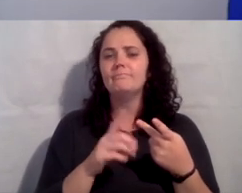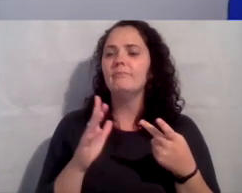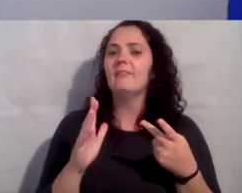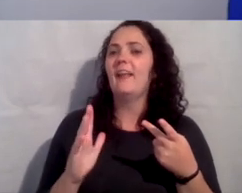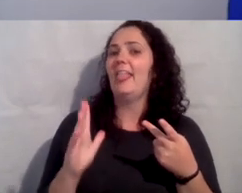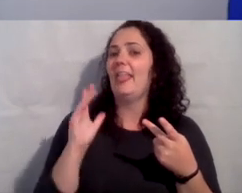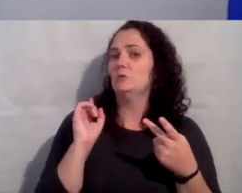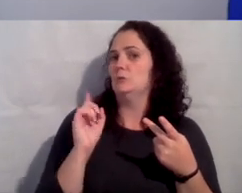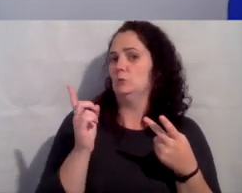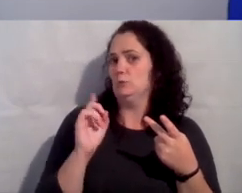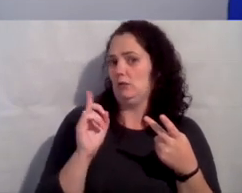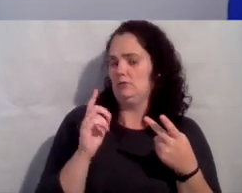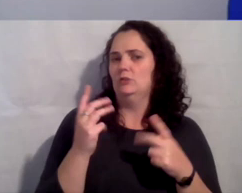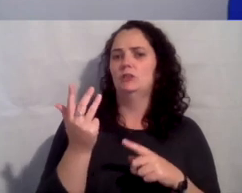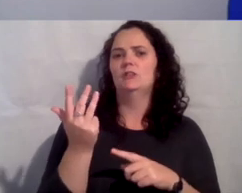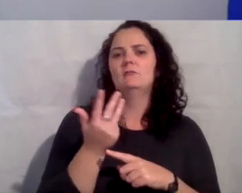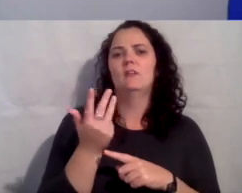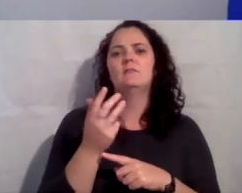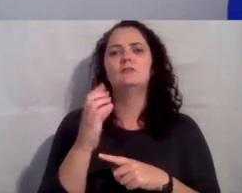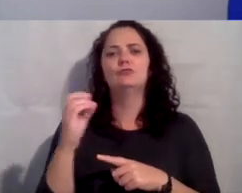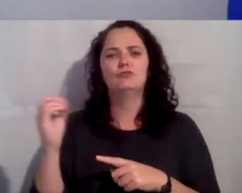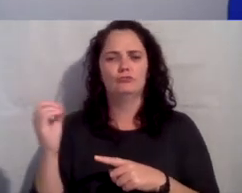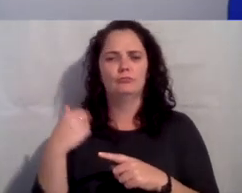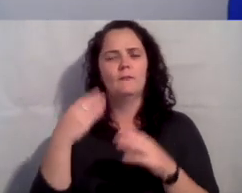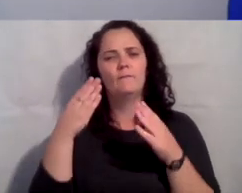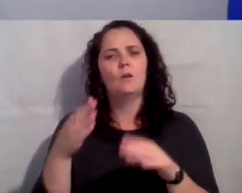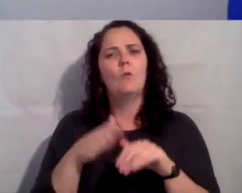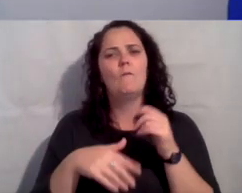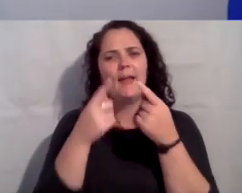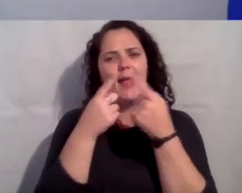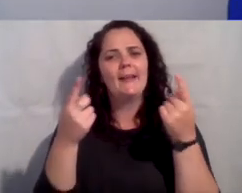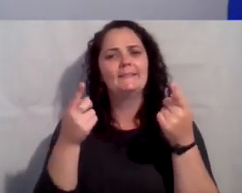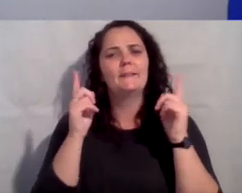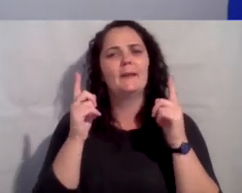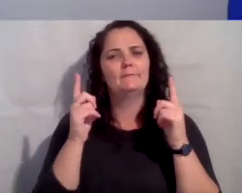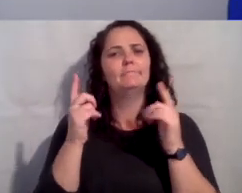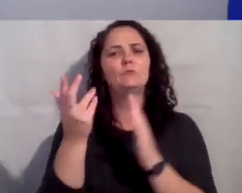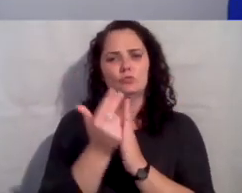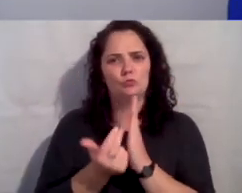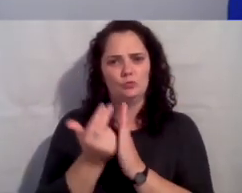last week we went back to the 19th century and we spoke about academic life drawing. We spoke about the way that you measure